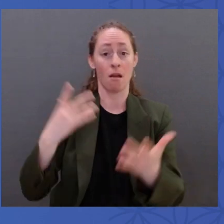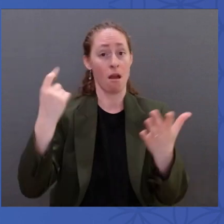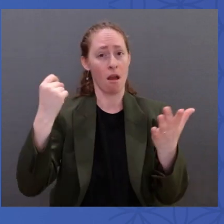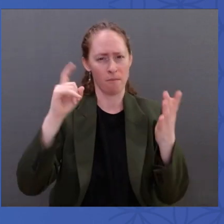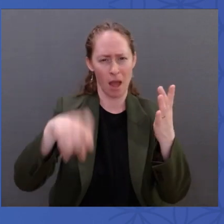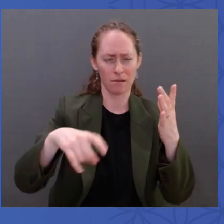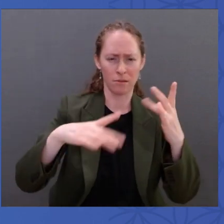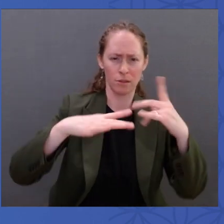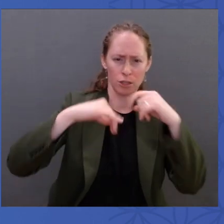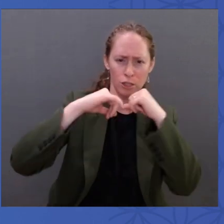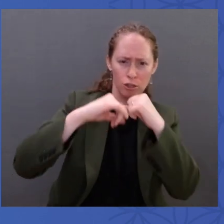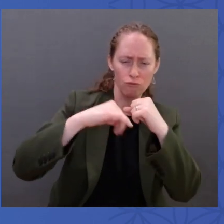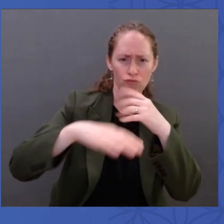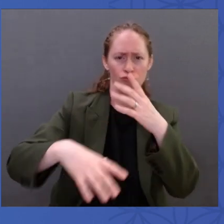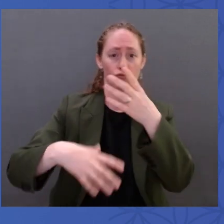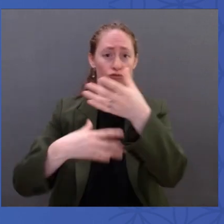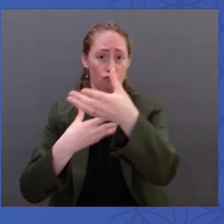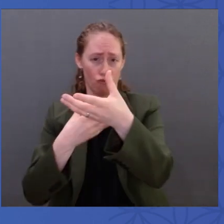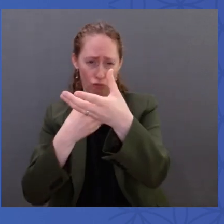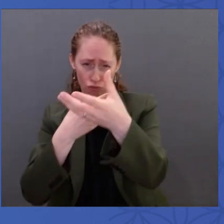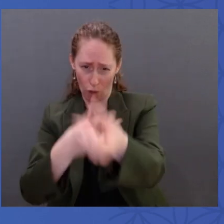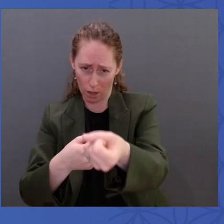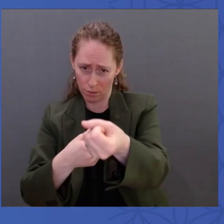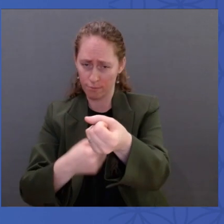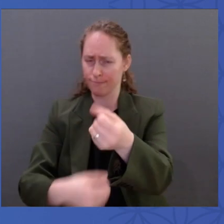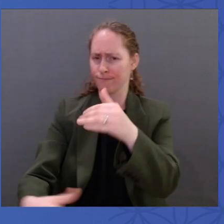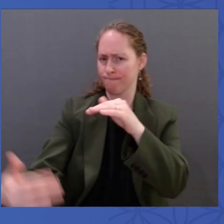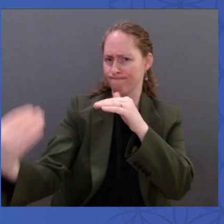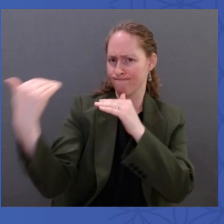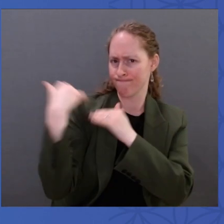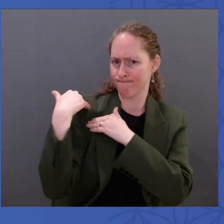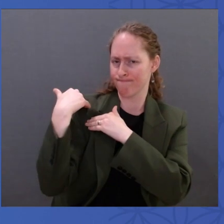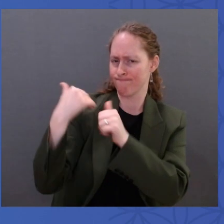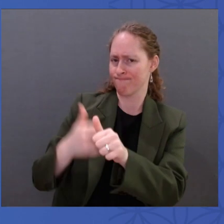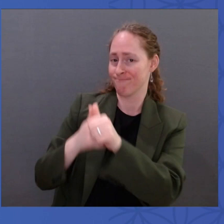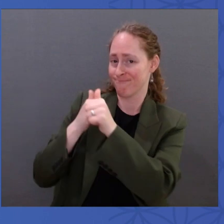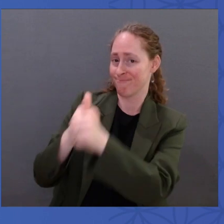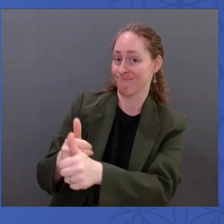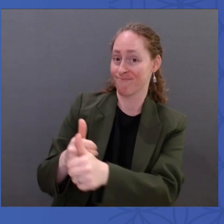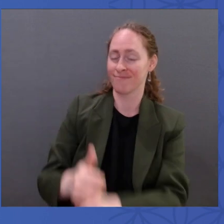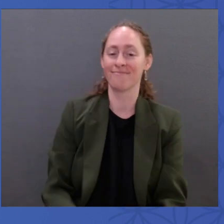Today's launch will kickstart a serious discussion and exchange of ideas towards addressing